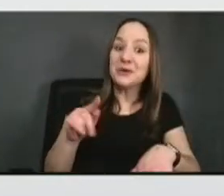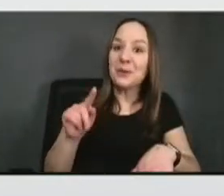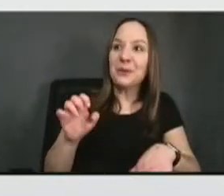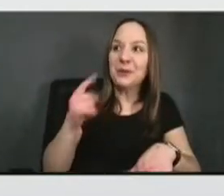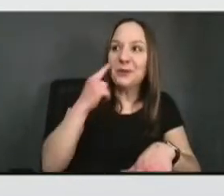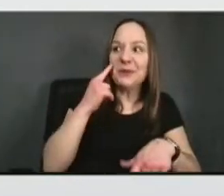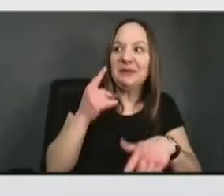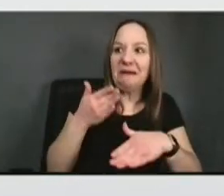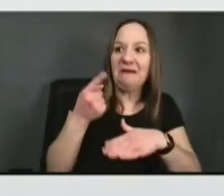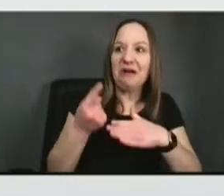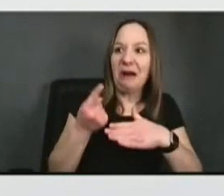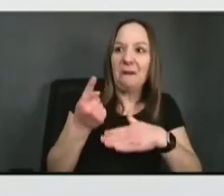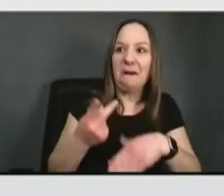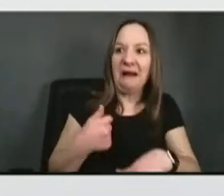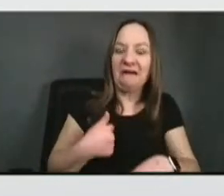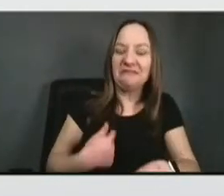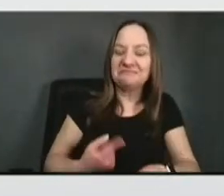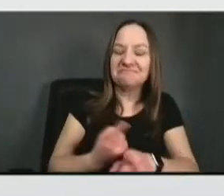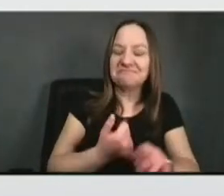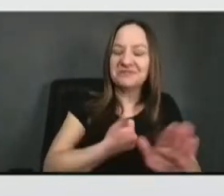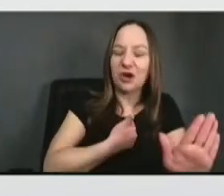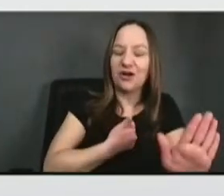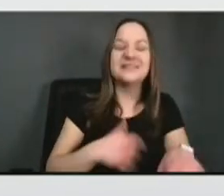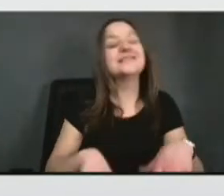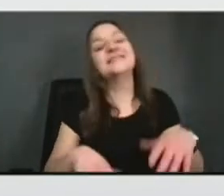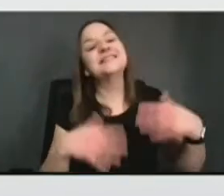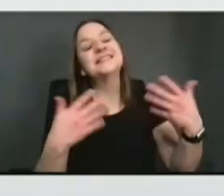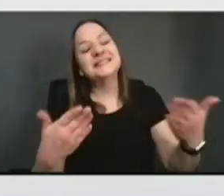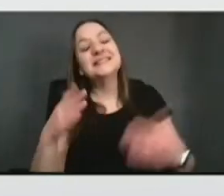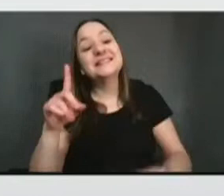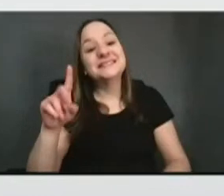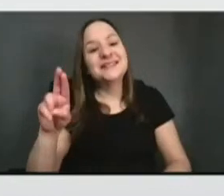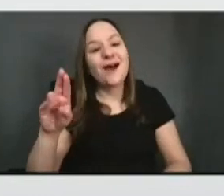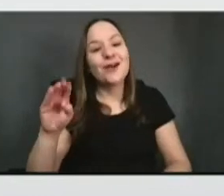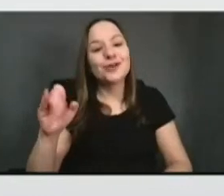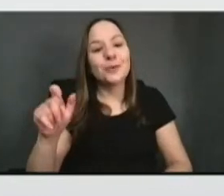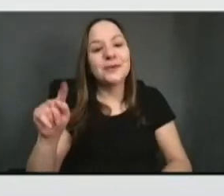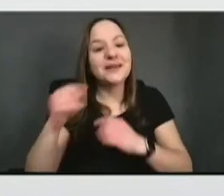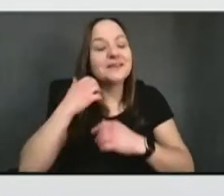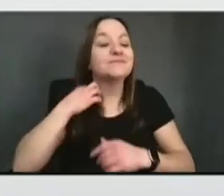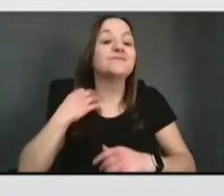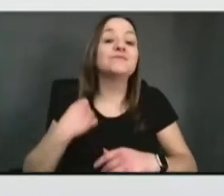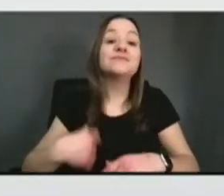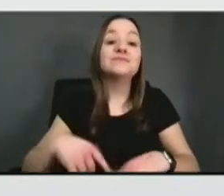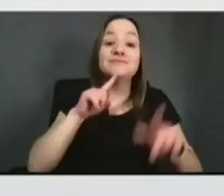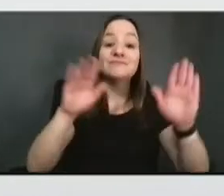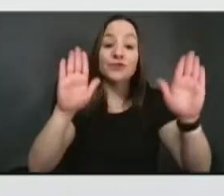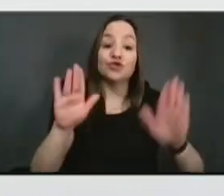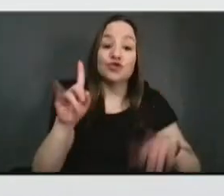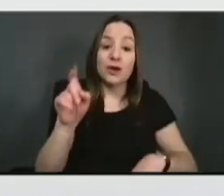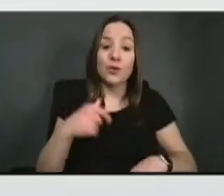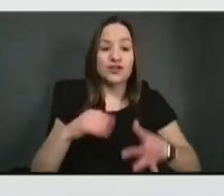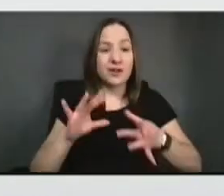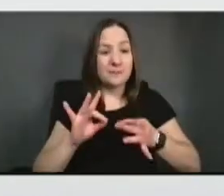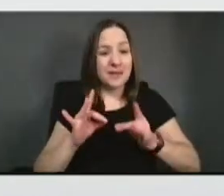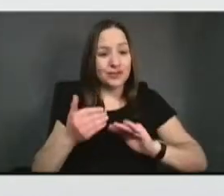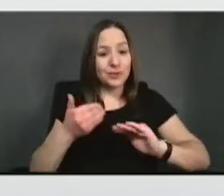as well. Yes I was on mute. You would think after an hour and a half. I get that right, doctor,